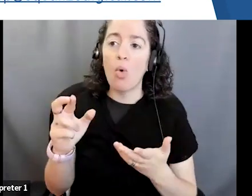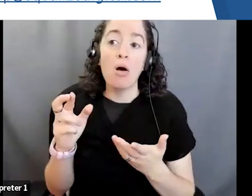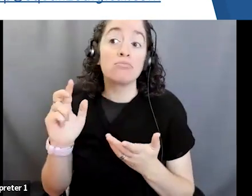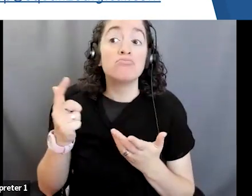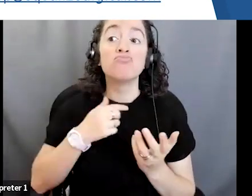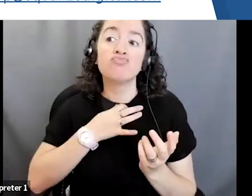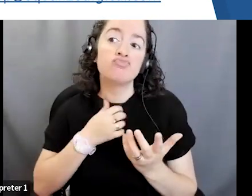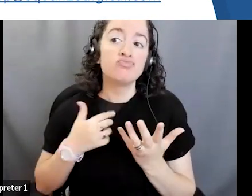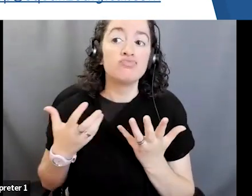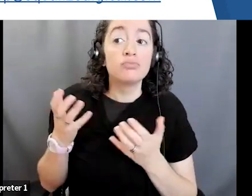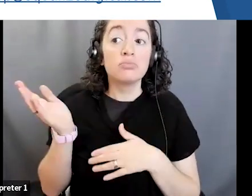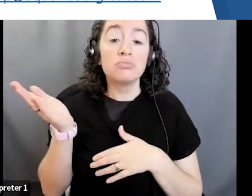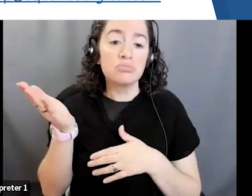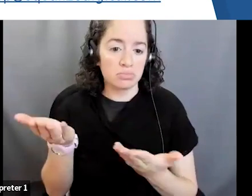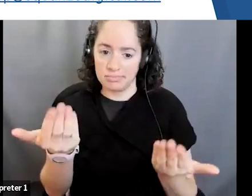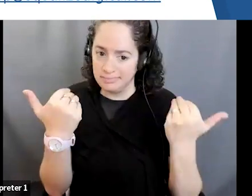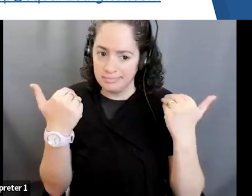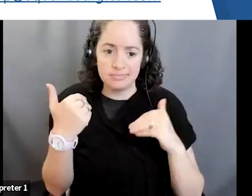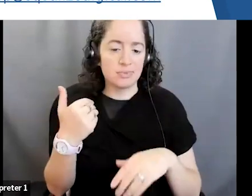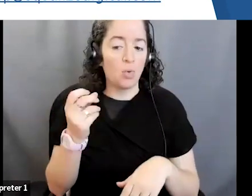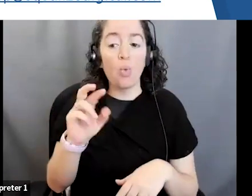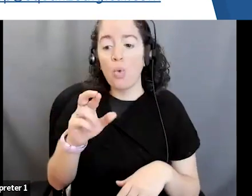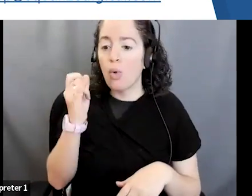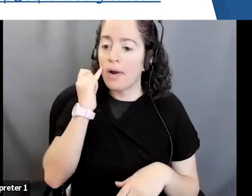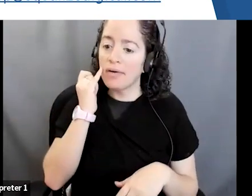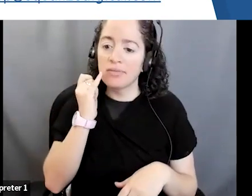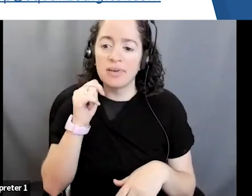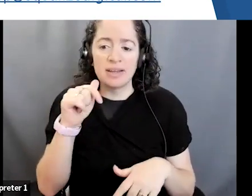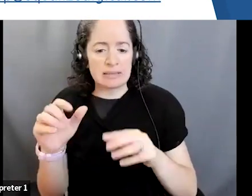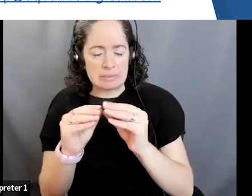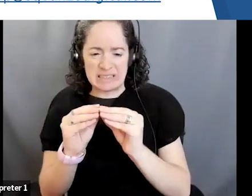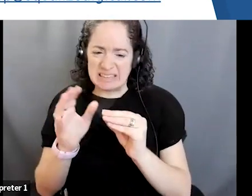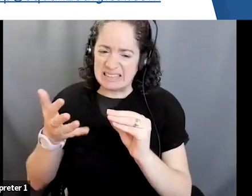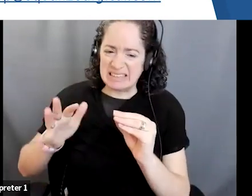or if you need any additional accommodations to make the meetup work for you.